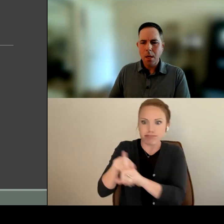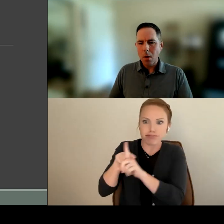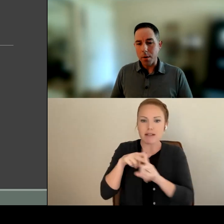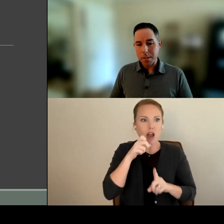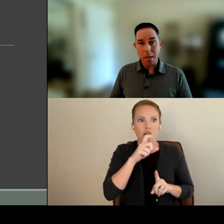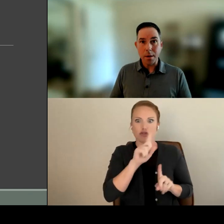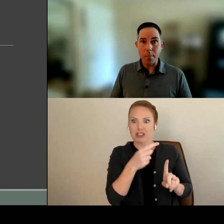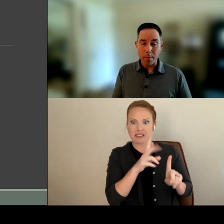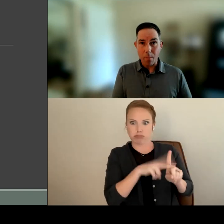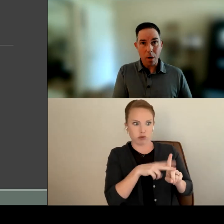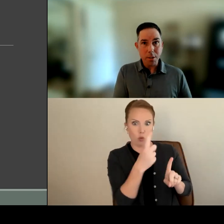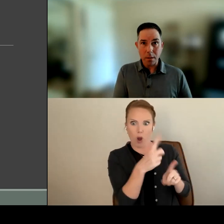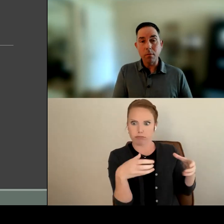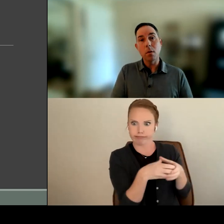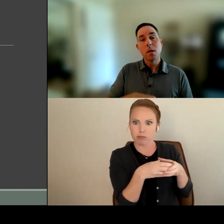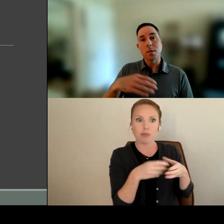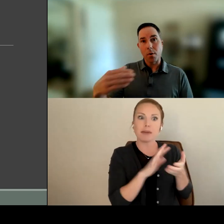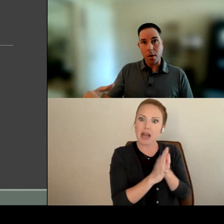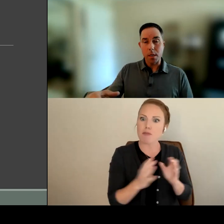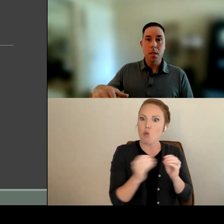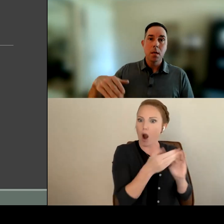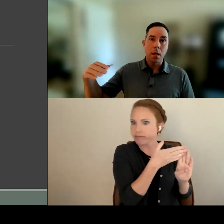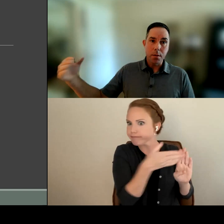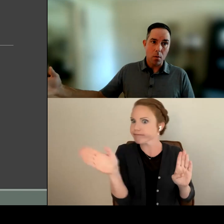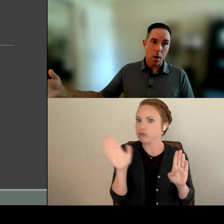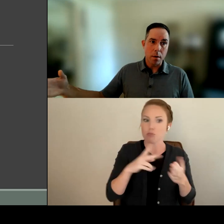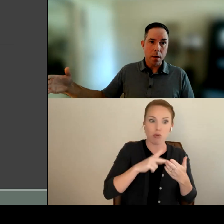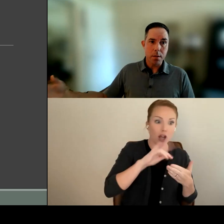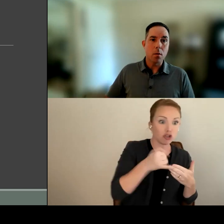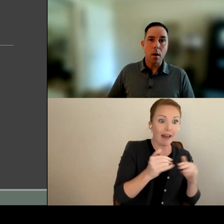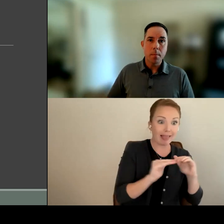or to scale it up from the project level to product and so on and so on.